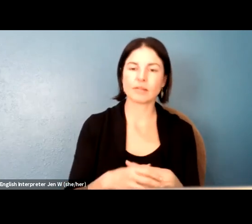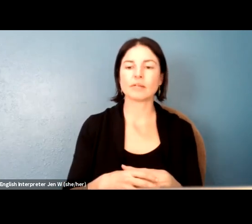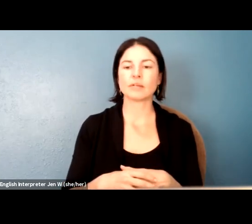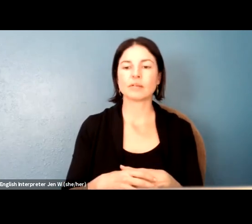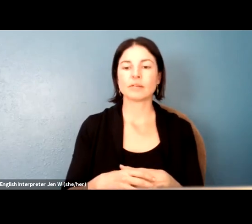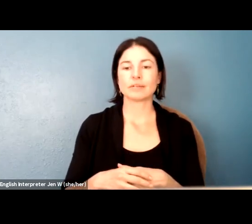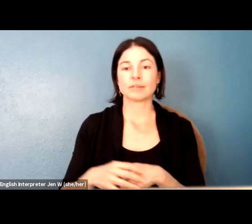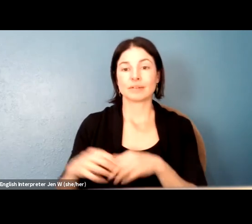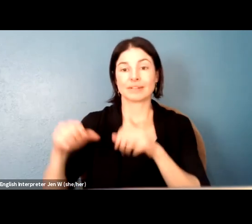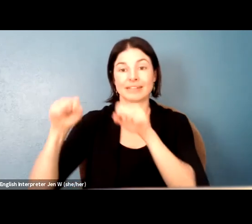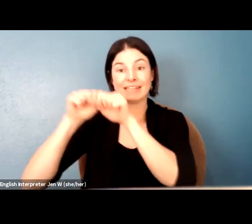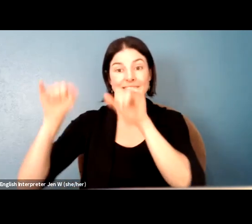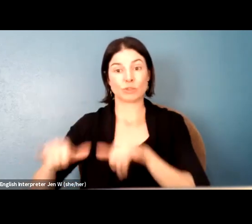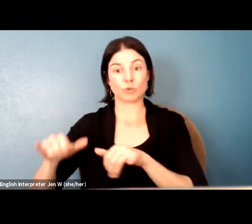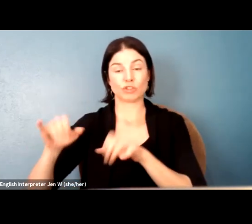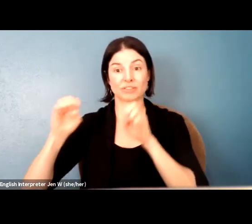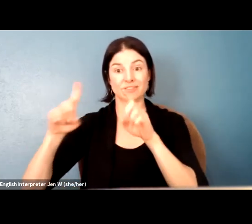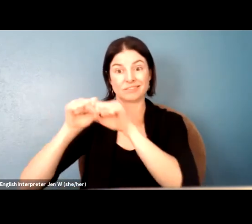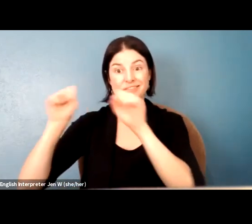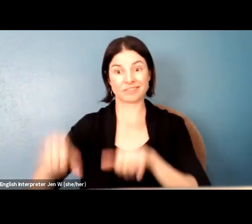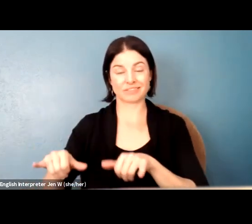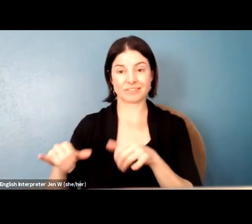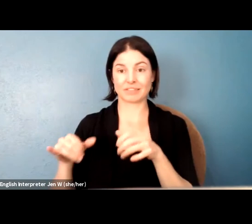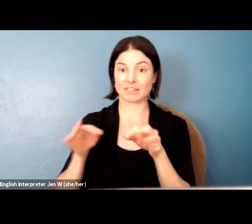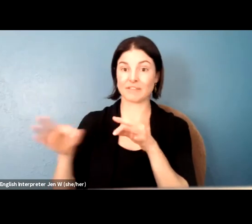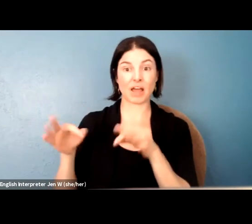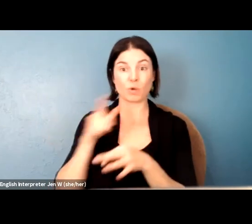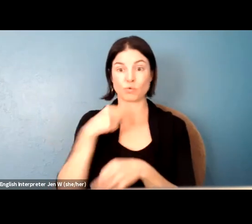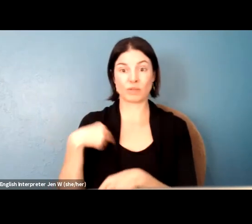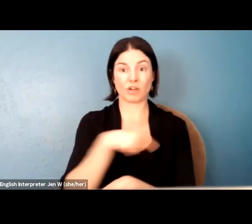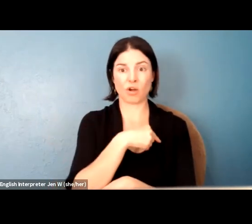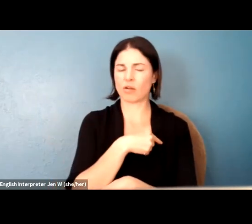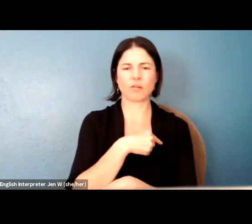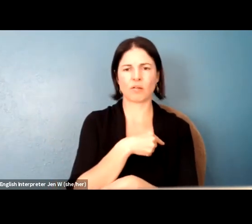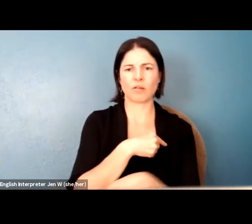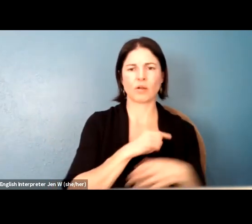define us, our relationships do. In light of my critiques of